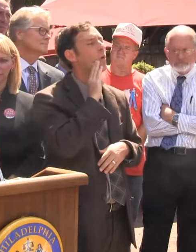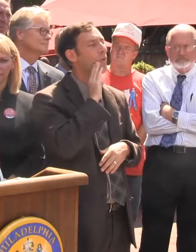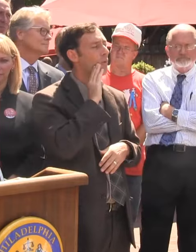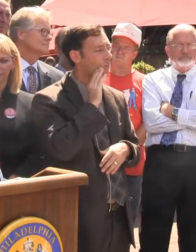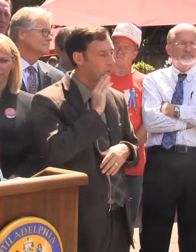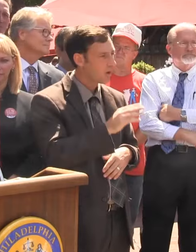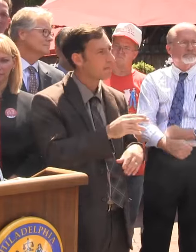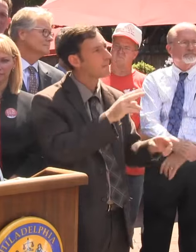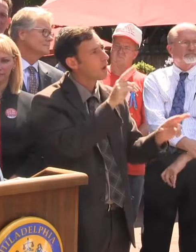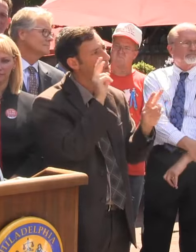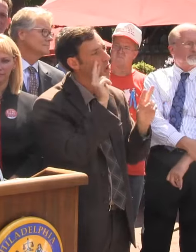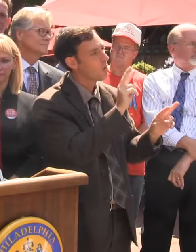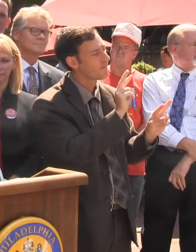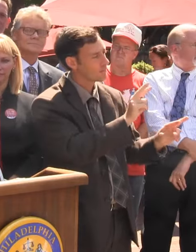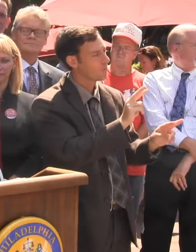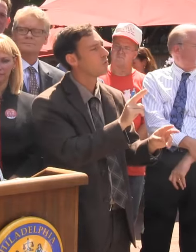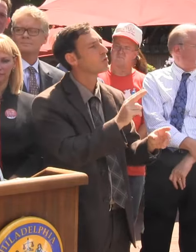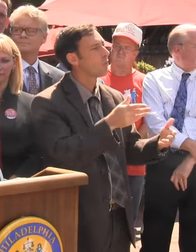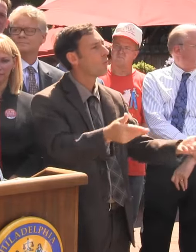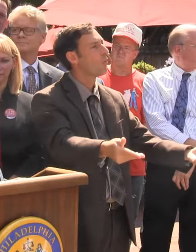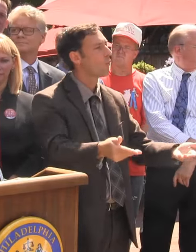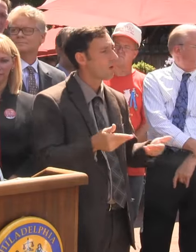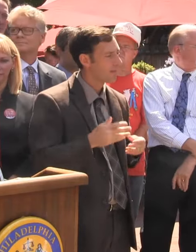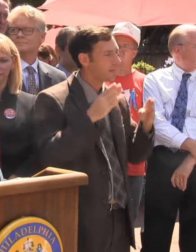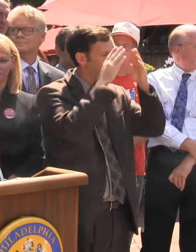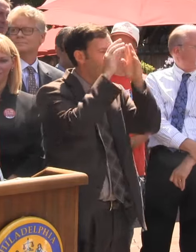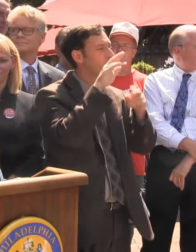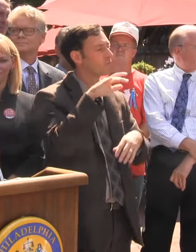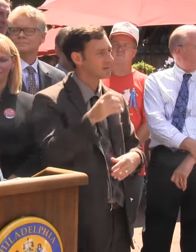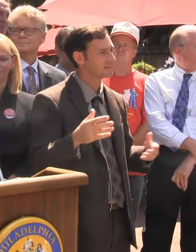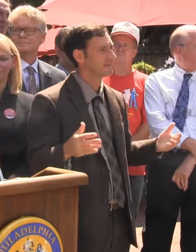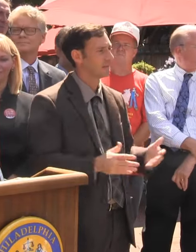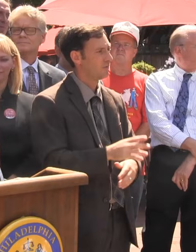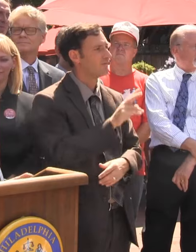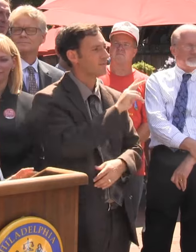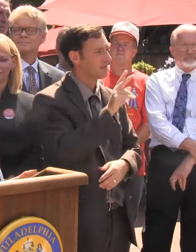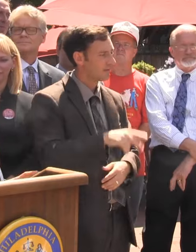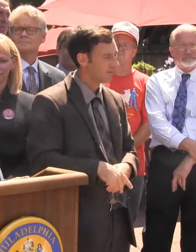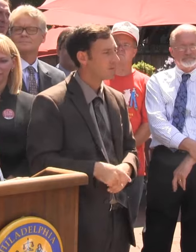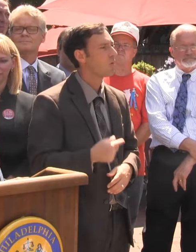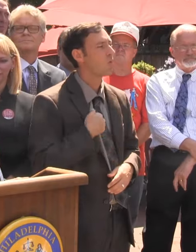looking forward to welcoming Pope Francis to Philadelphia. We are all going to be at